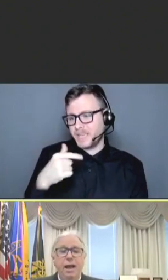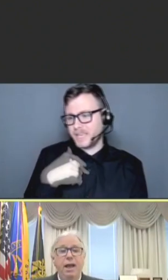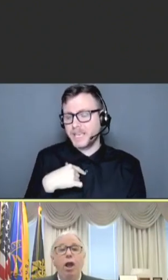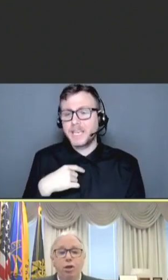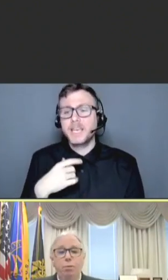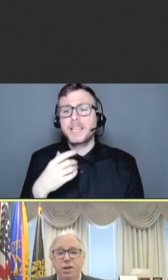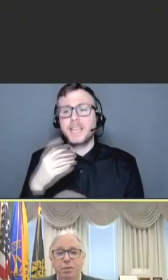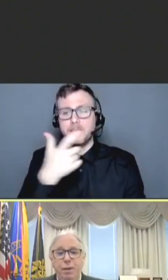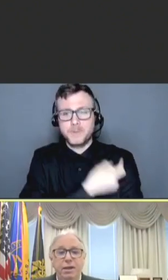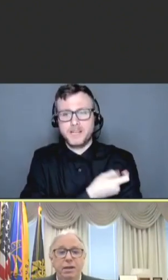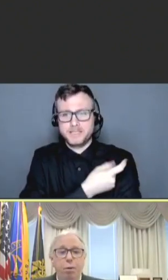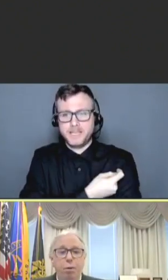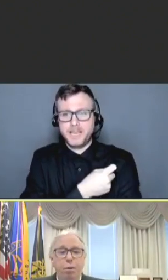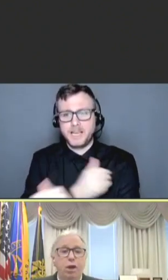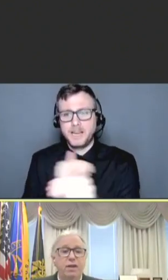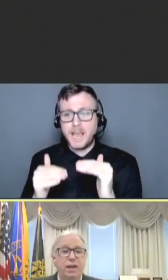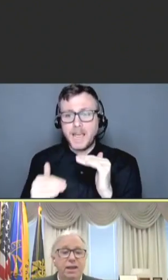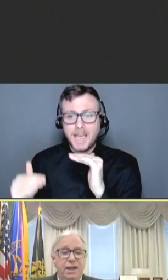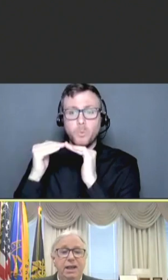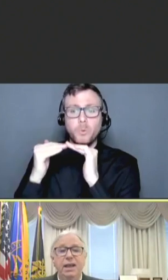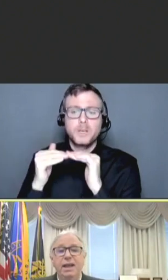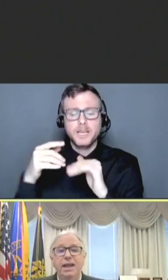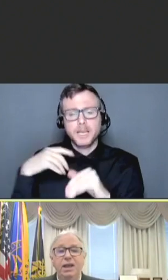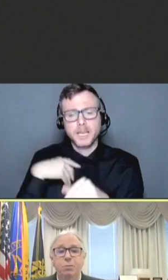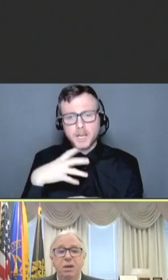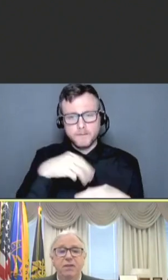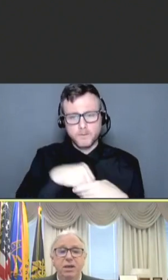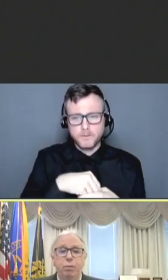and also participated in both the COVID-19 and HPV